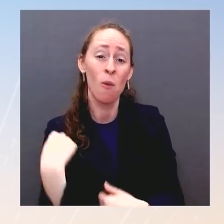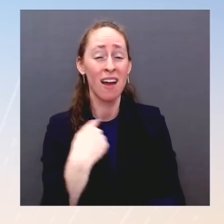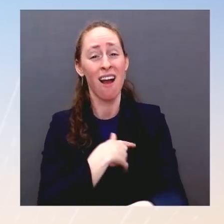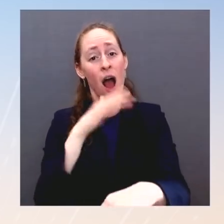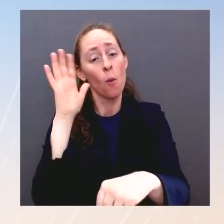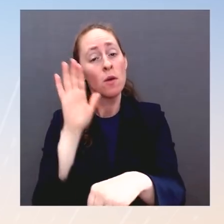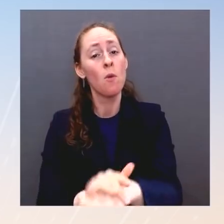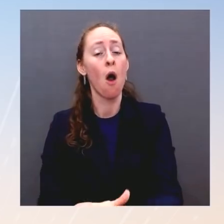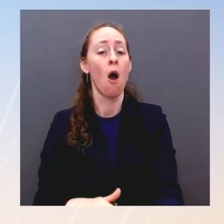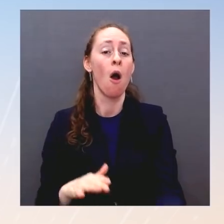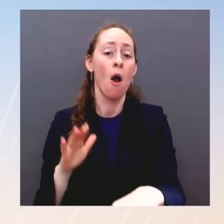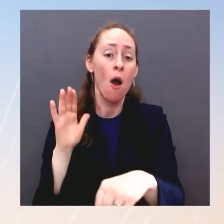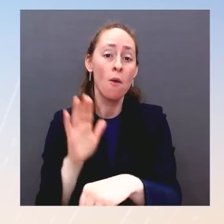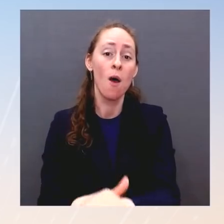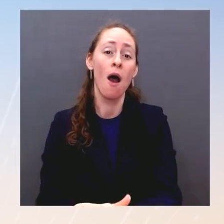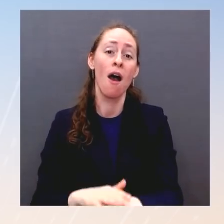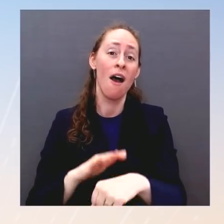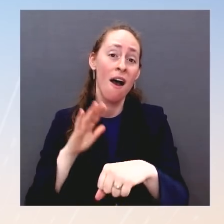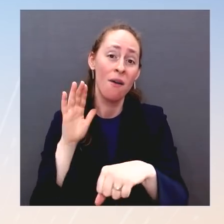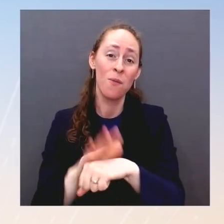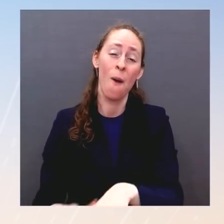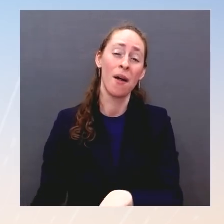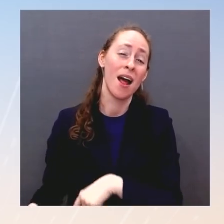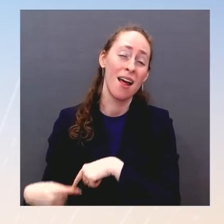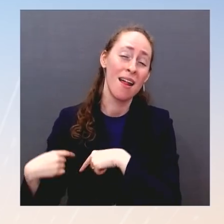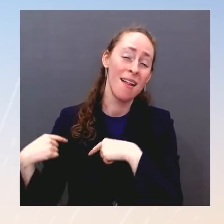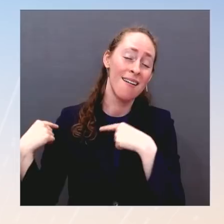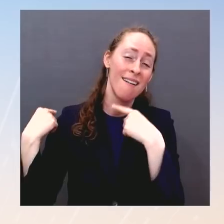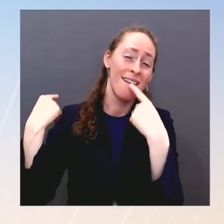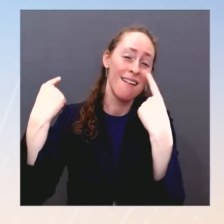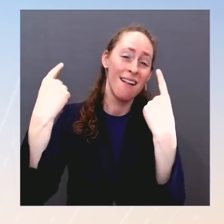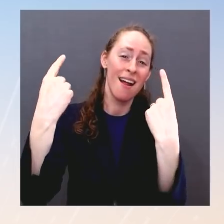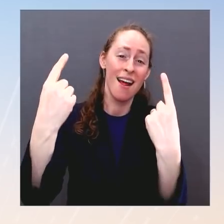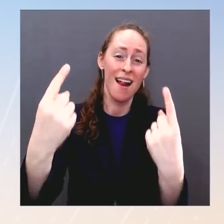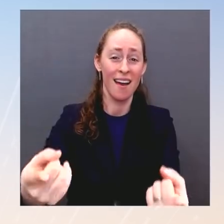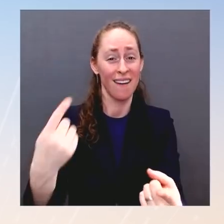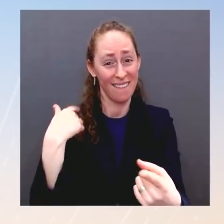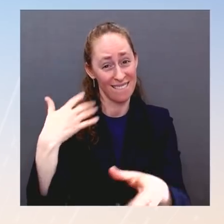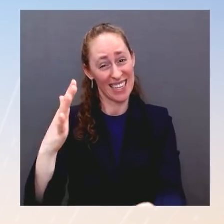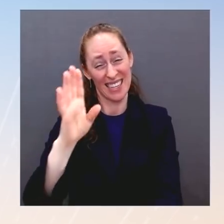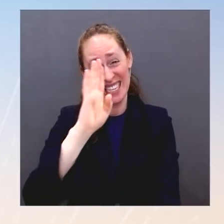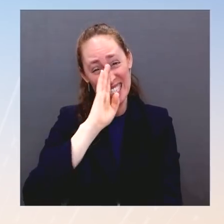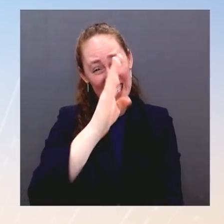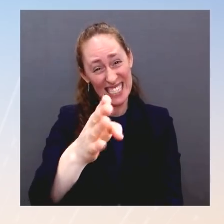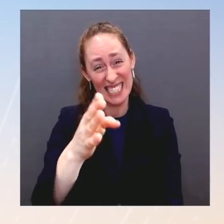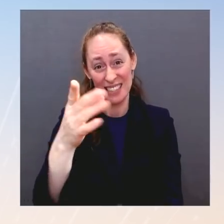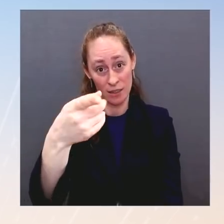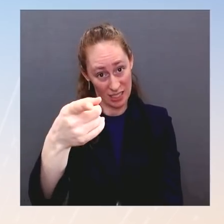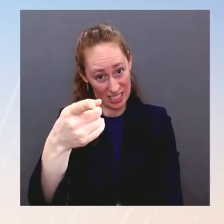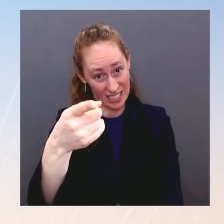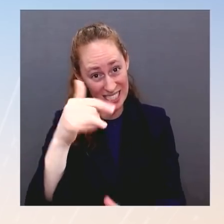and conveying very directly to American citizens they should leave. We have also been in touch, from the State Department,